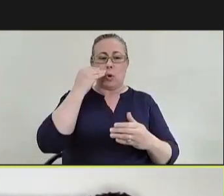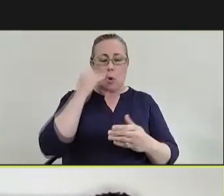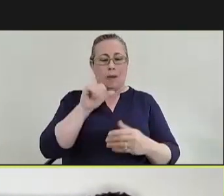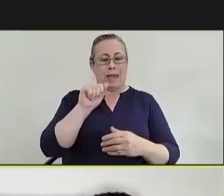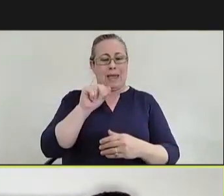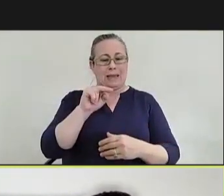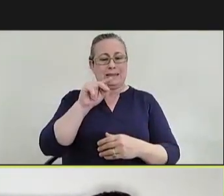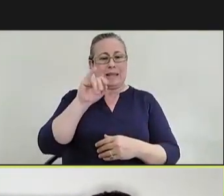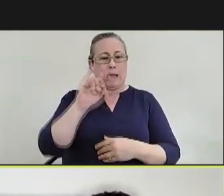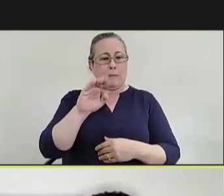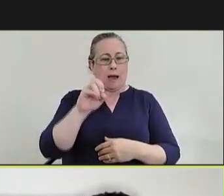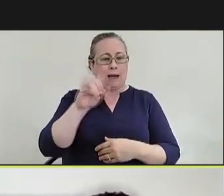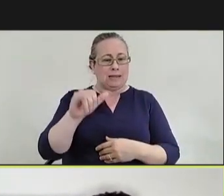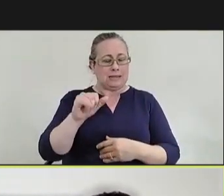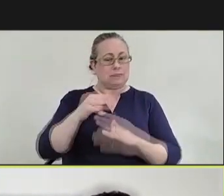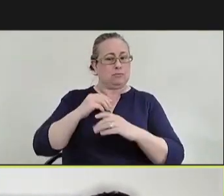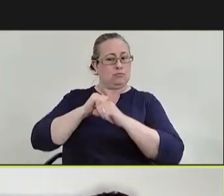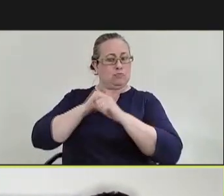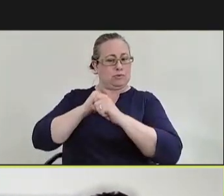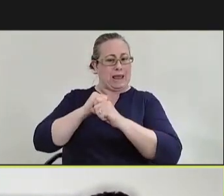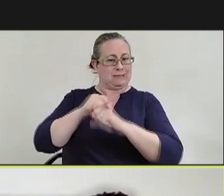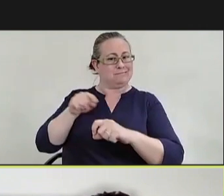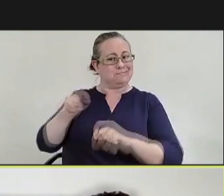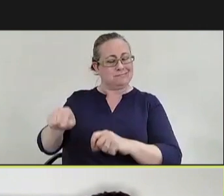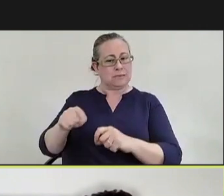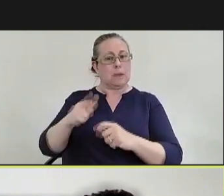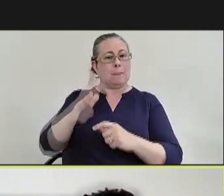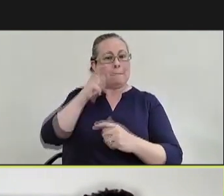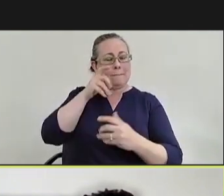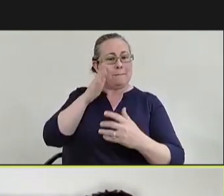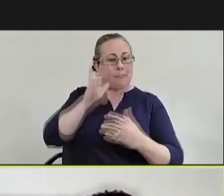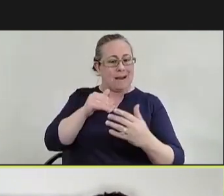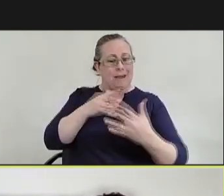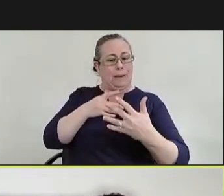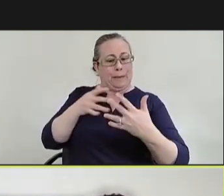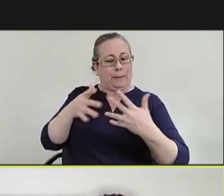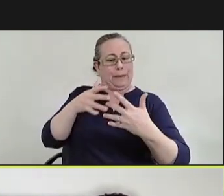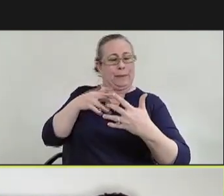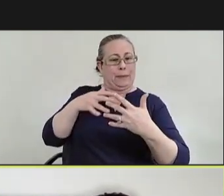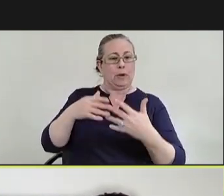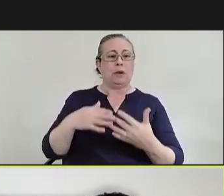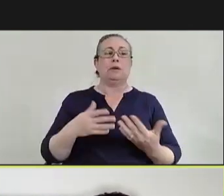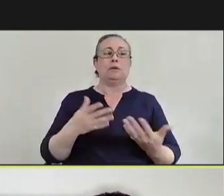infant, whether it's those antibodies are coming from vaccines or not. We see that in lots of